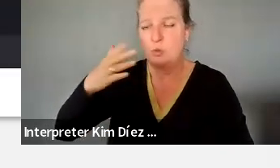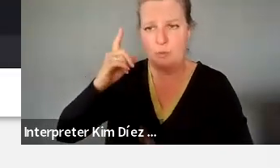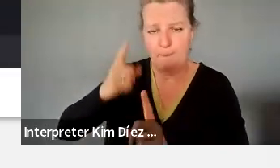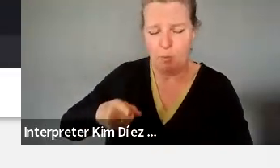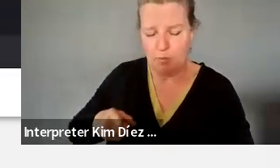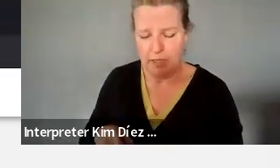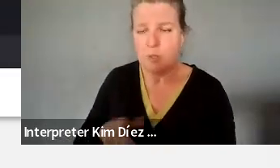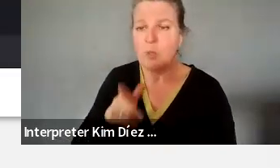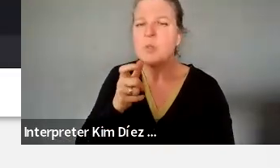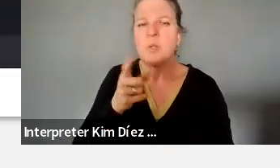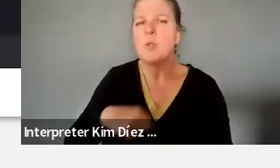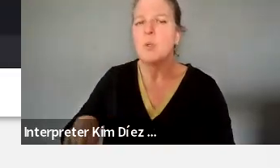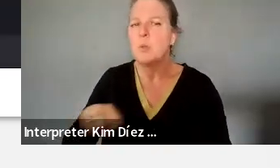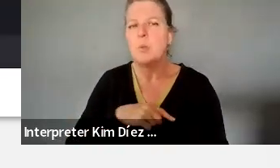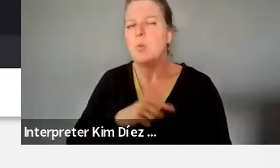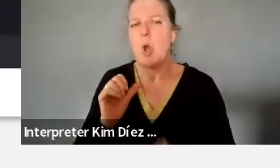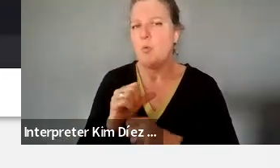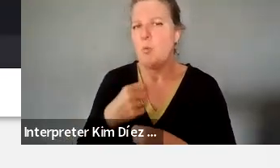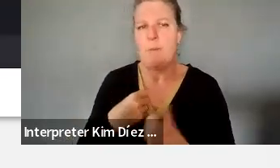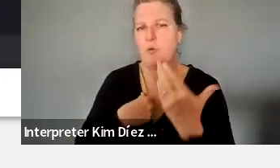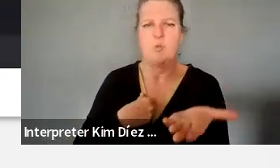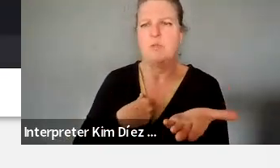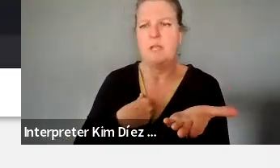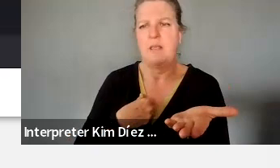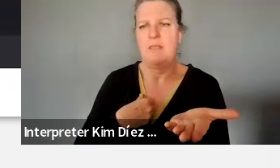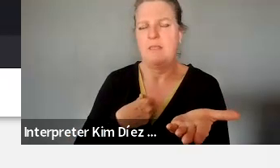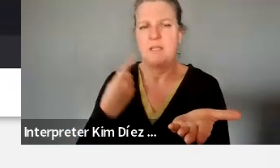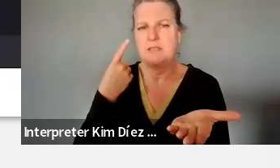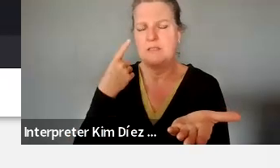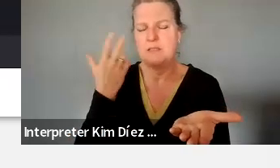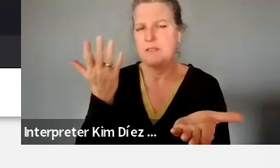who are we producing these remixed templates for, right?